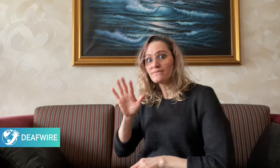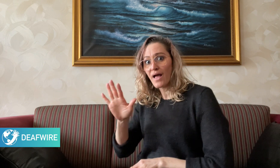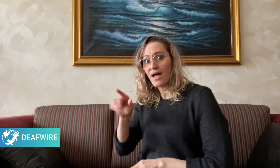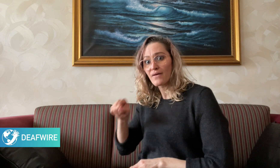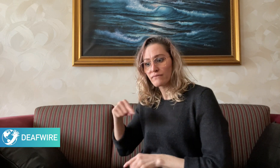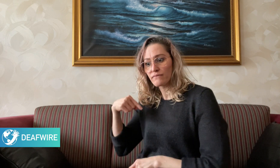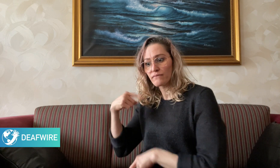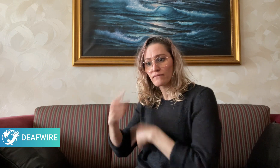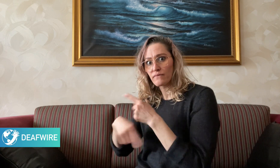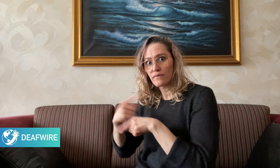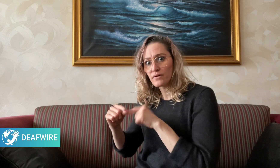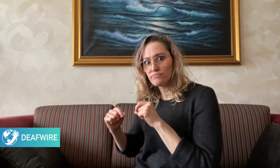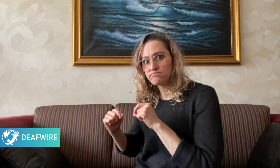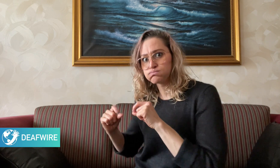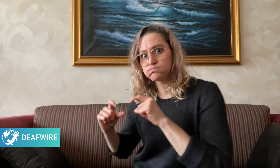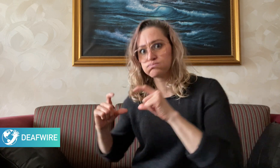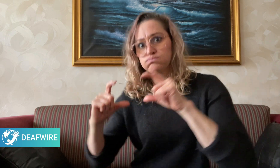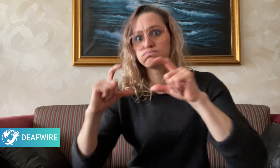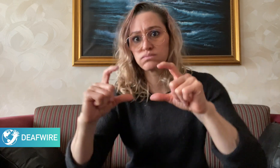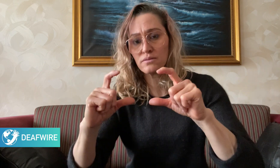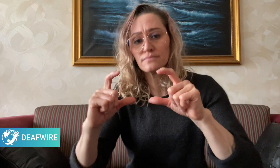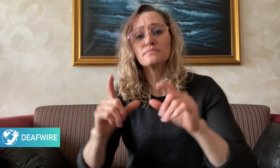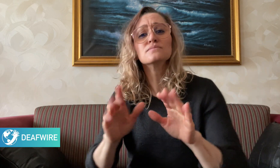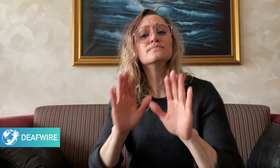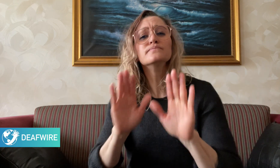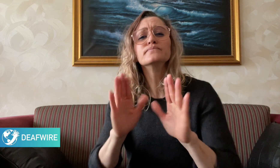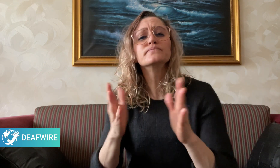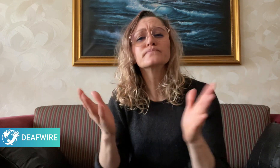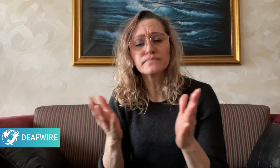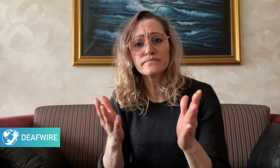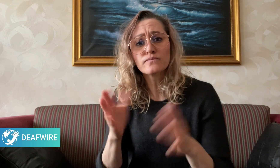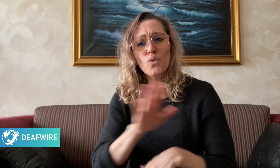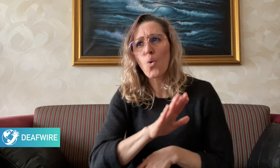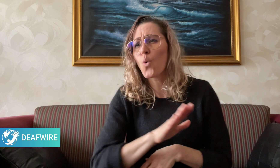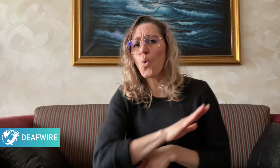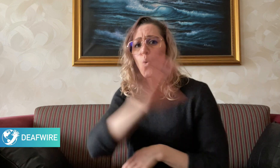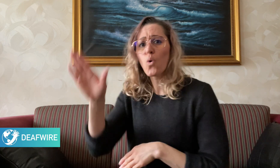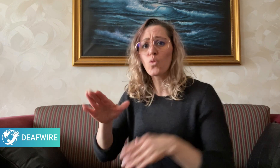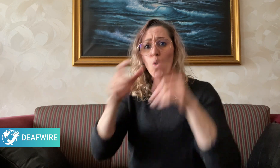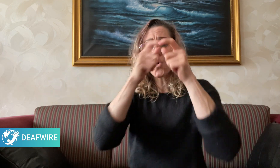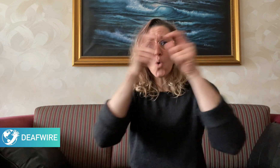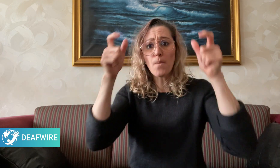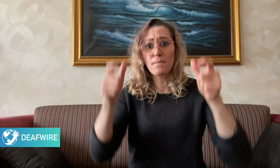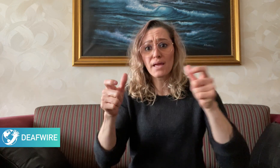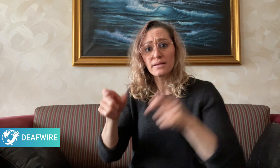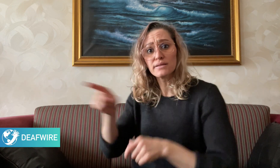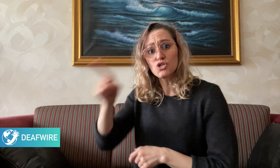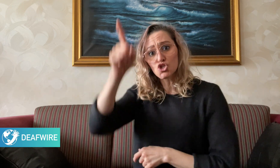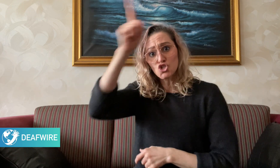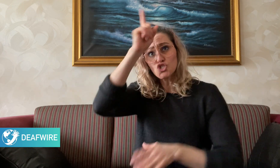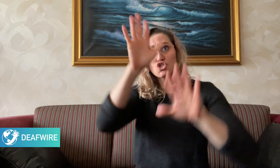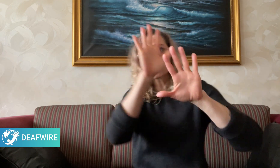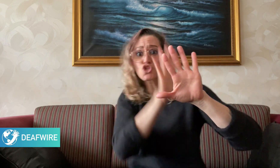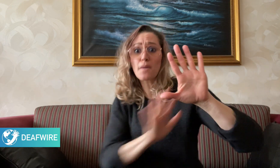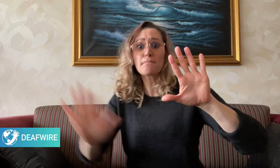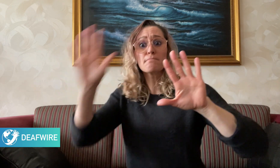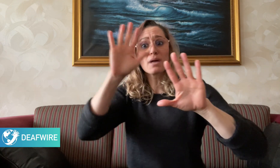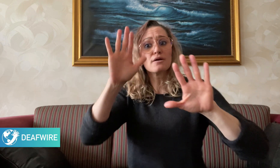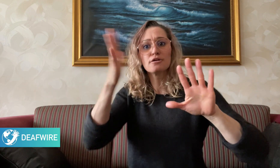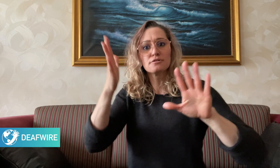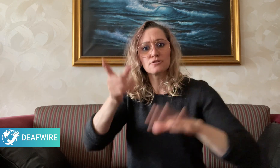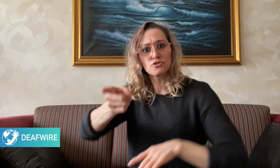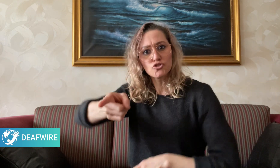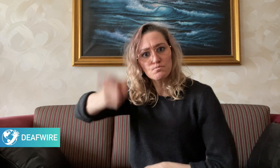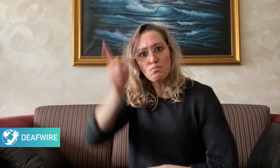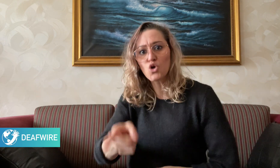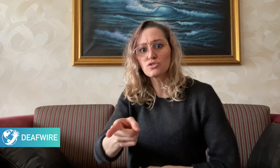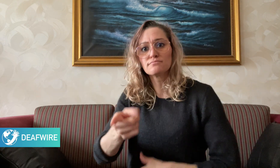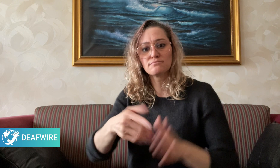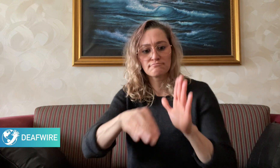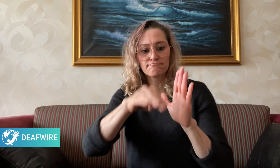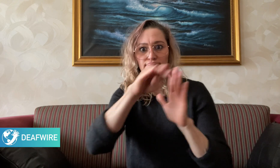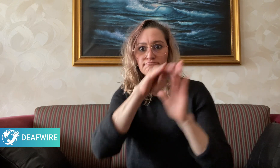All companies in Germany are legally required to have